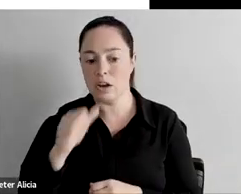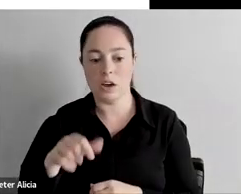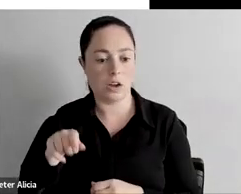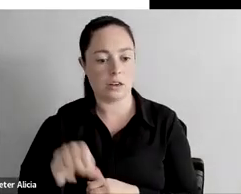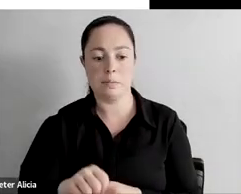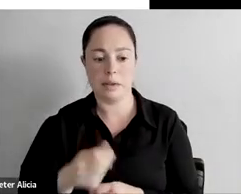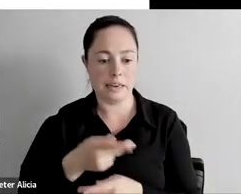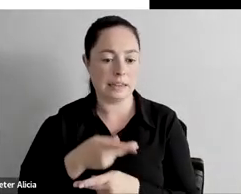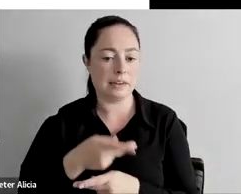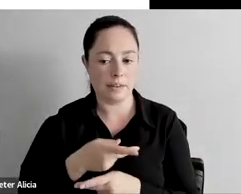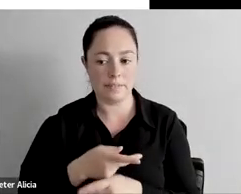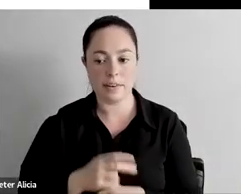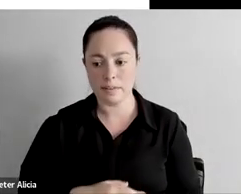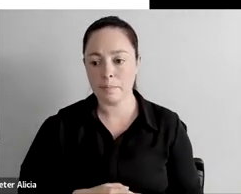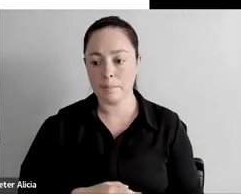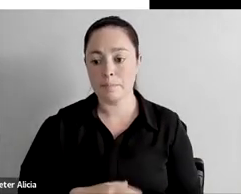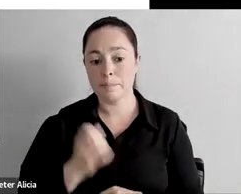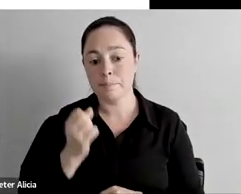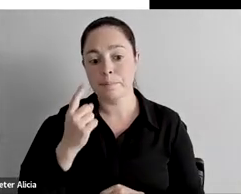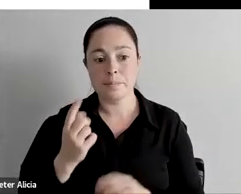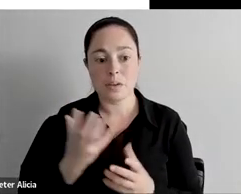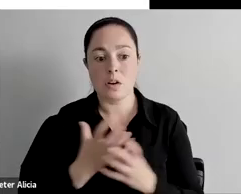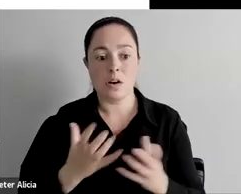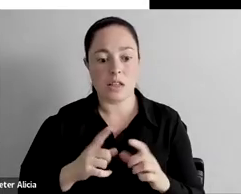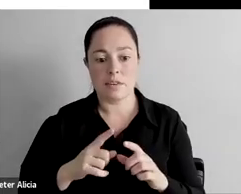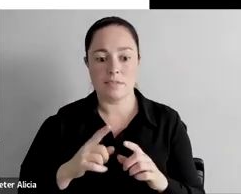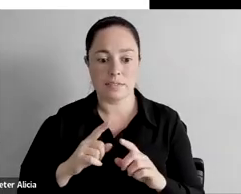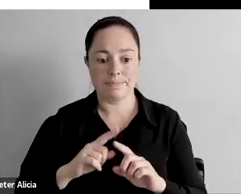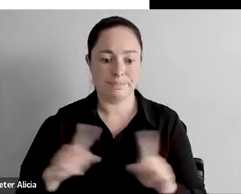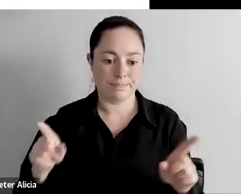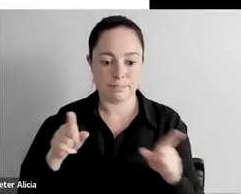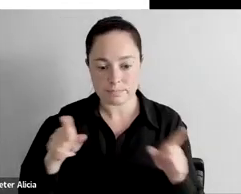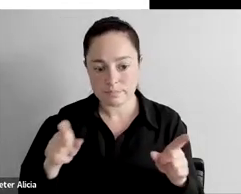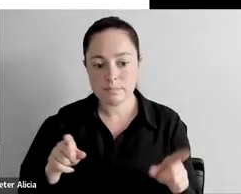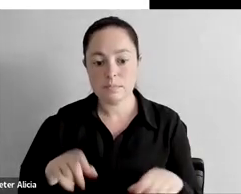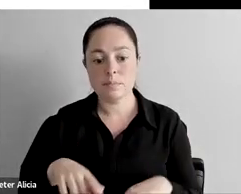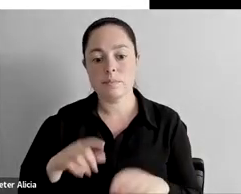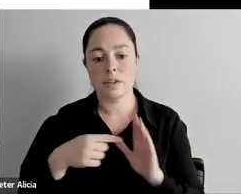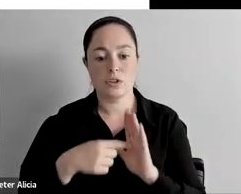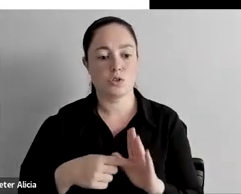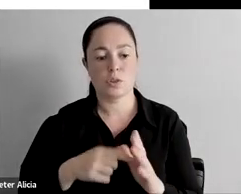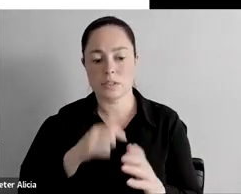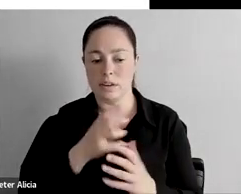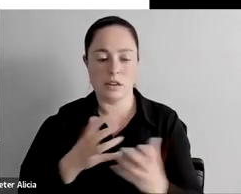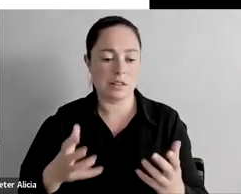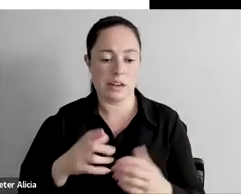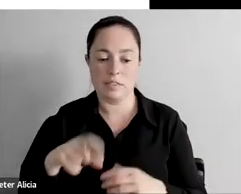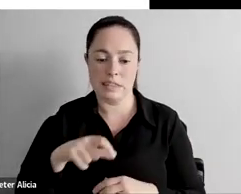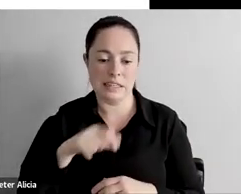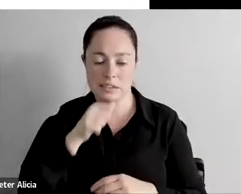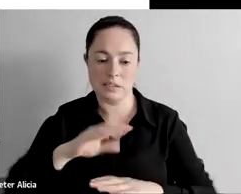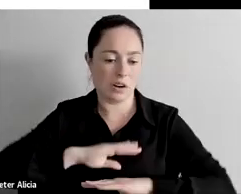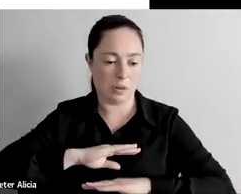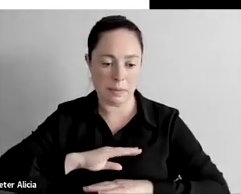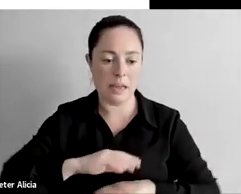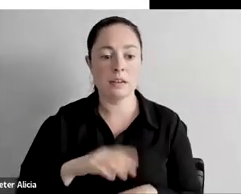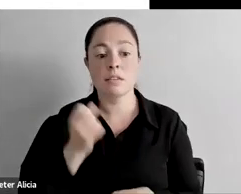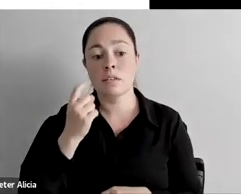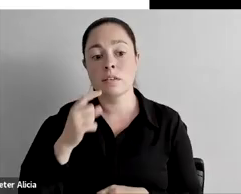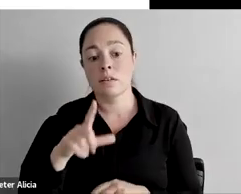And so this large discrepancy, though, also likely reflects that there are unmet needs for LTSS. So this dashboard can be used for policy and